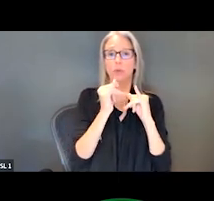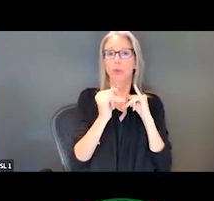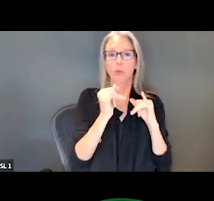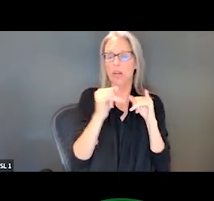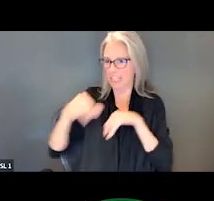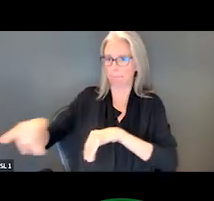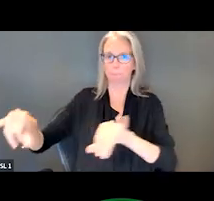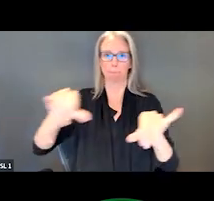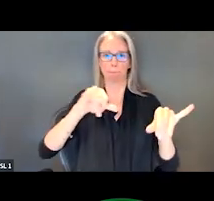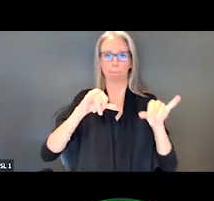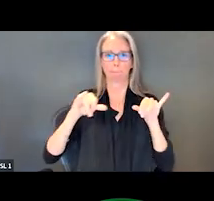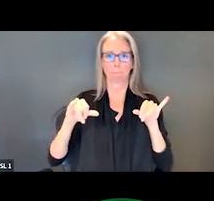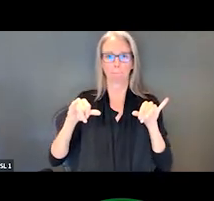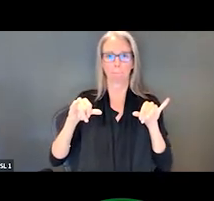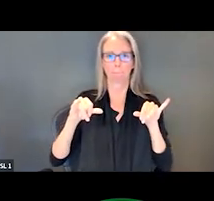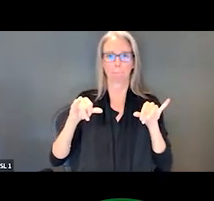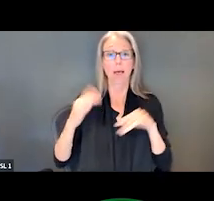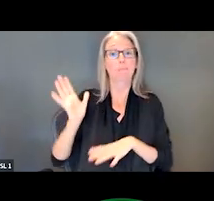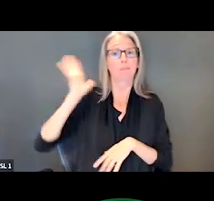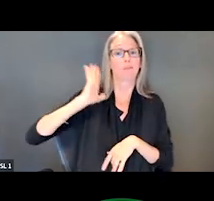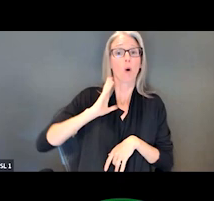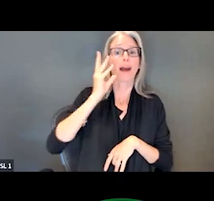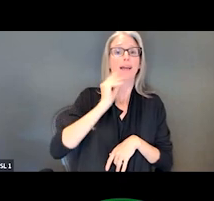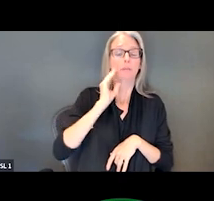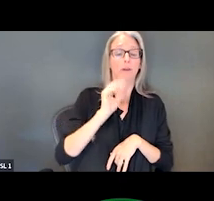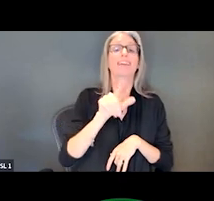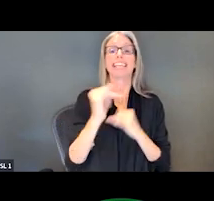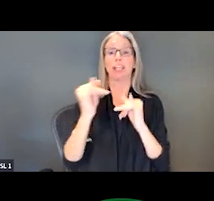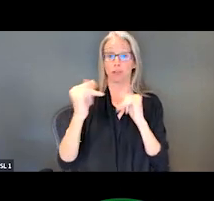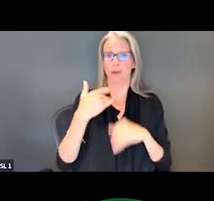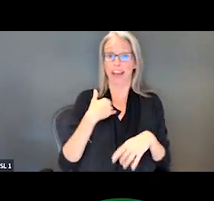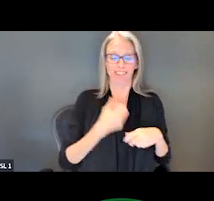We've created barriers. Without meaning to as employers and we have to have help to help